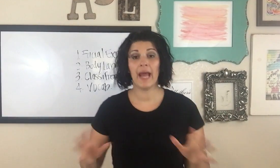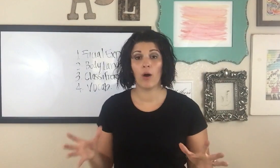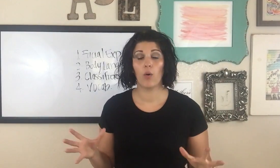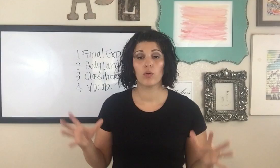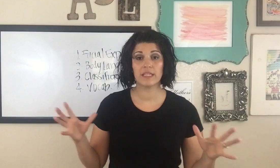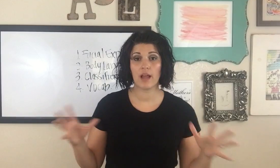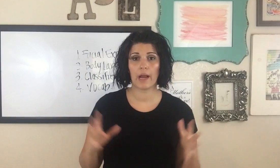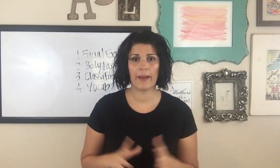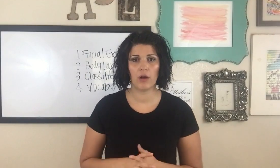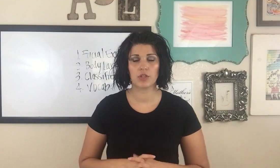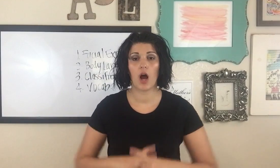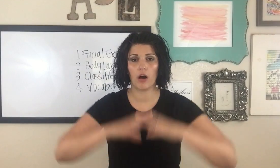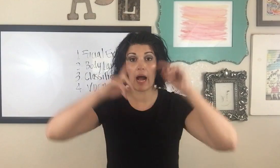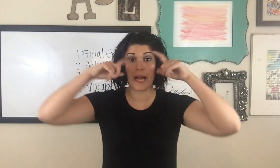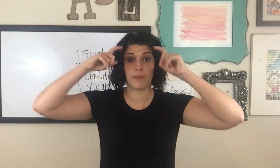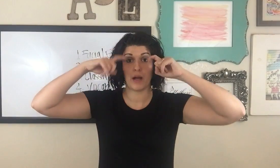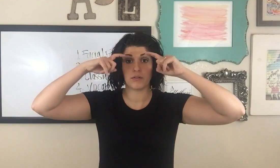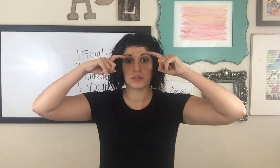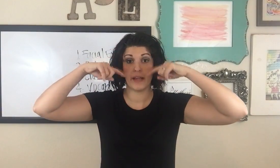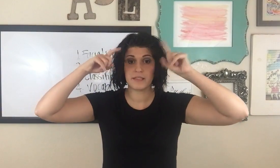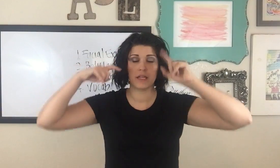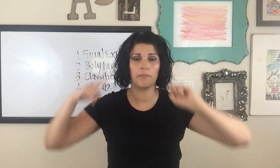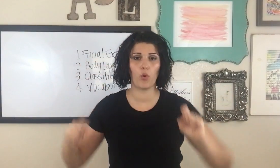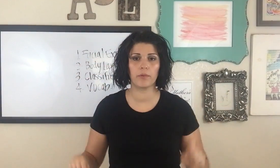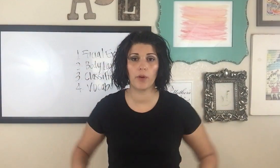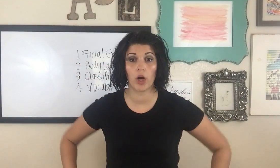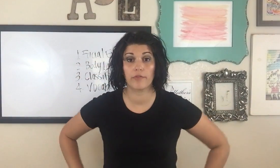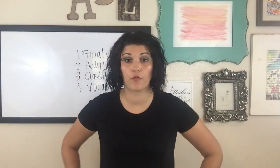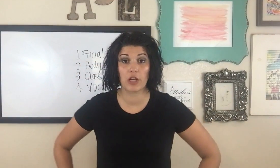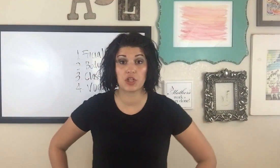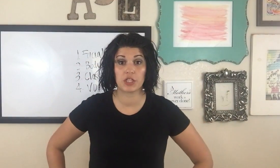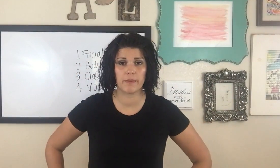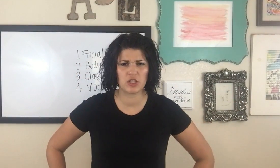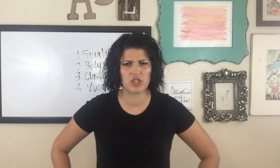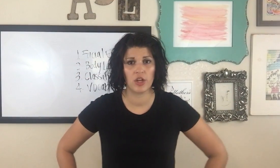now let's talk about our eyebrows. That's an important part of your facial expressions.